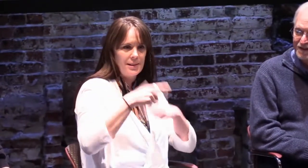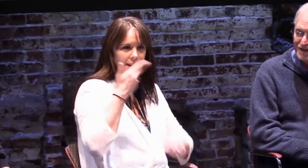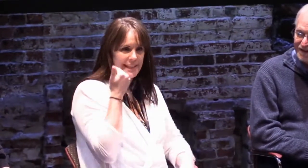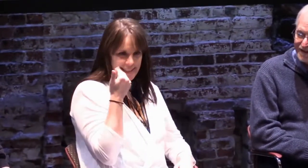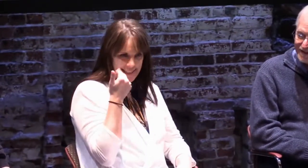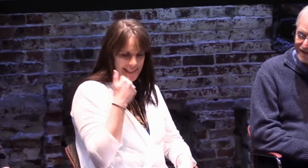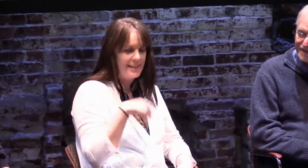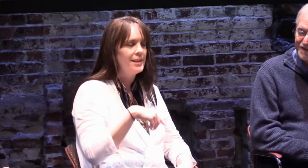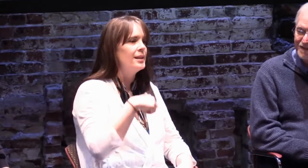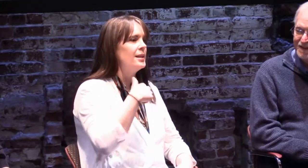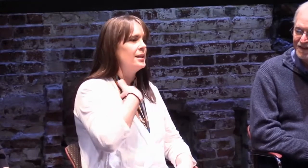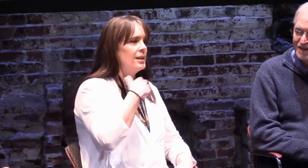[Additional Translator] I am Nikki.